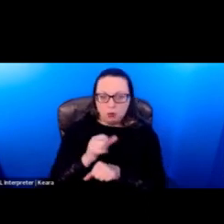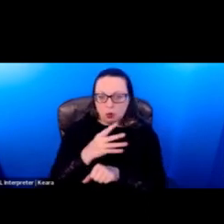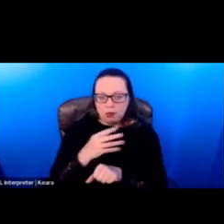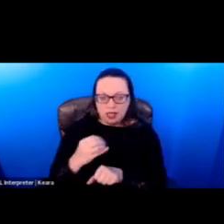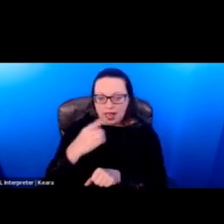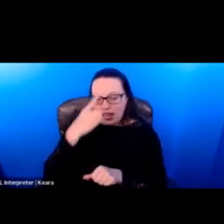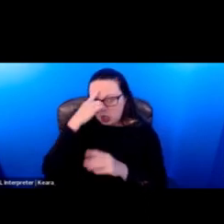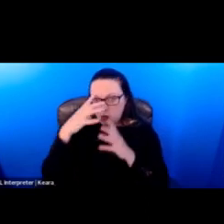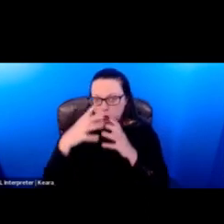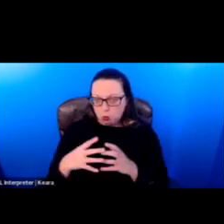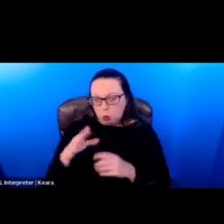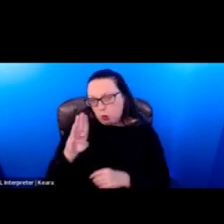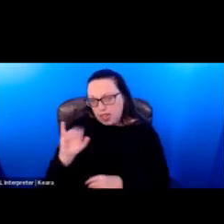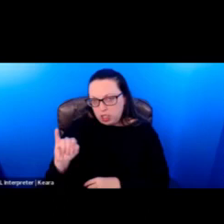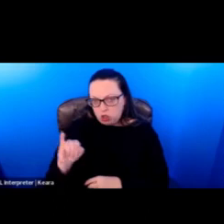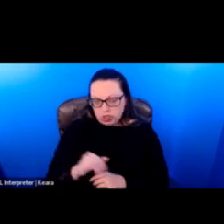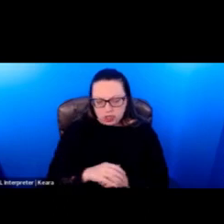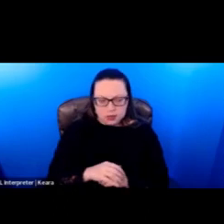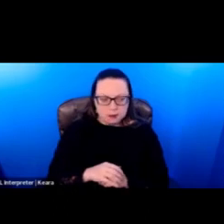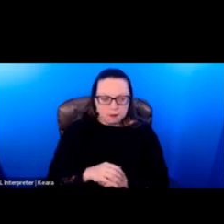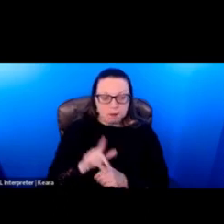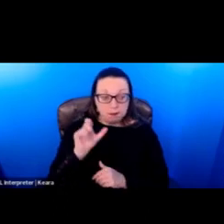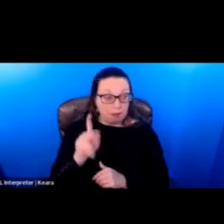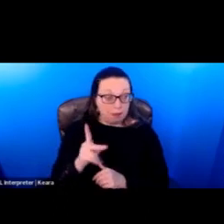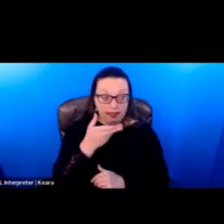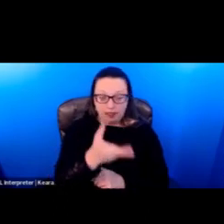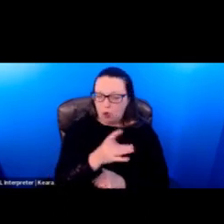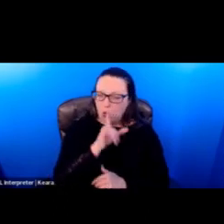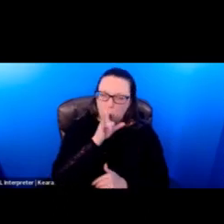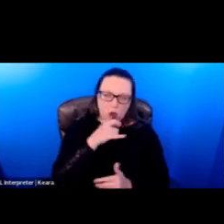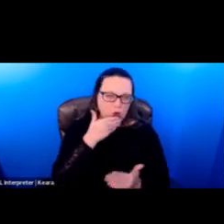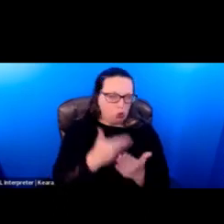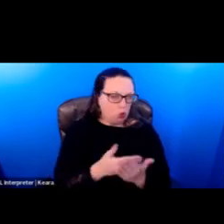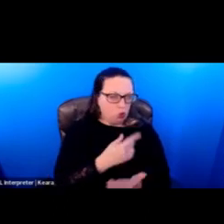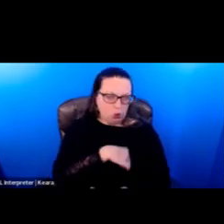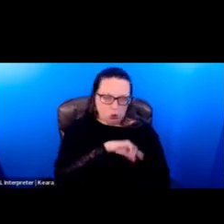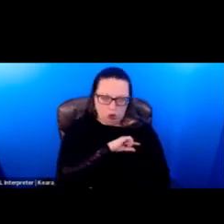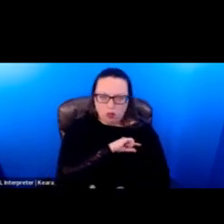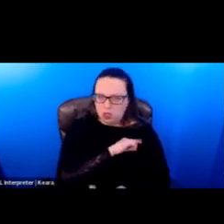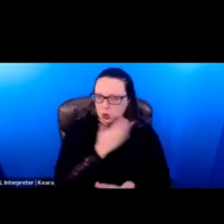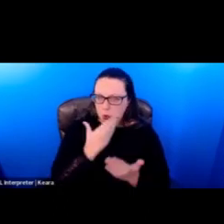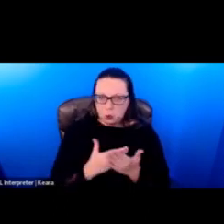There's a link to this podcast, really well done great people, great, great guests that were